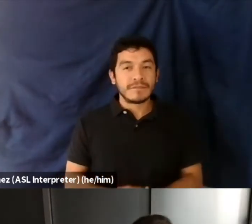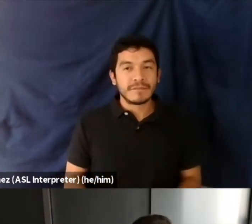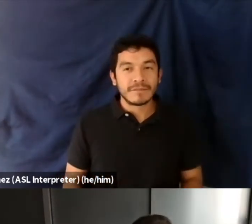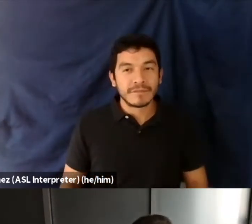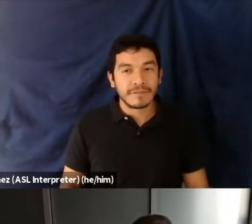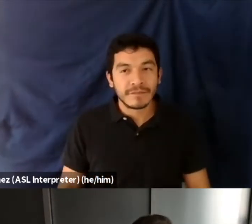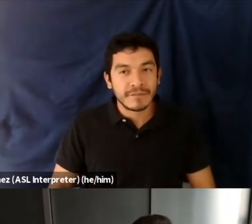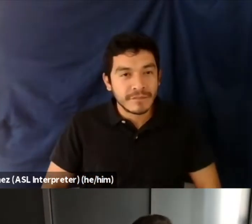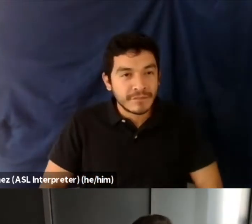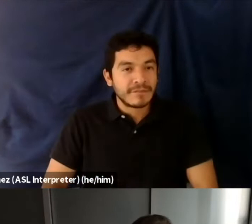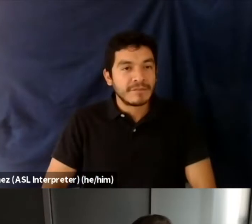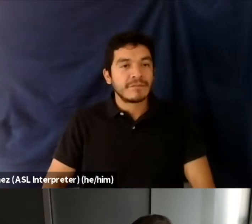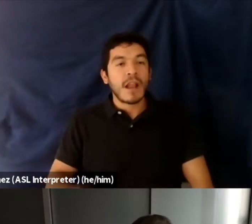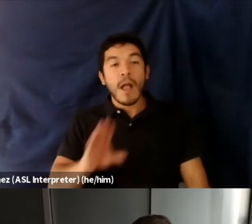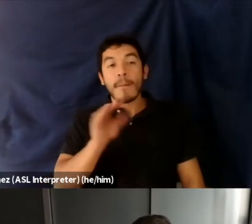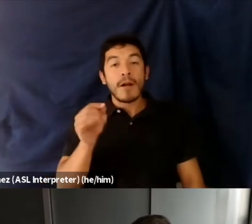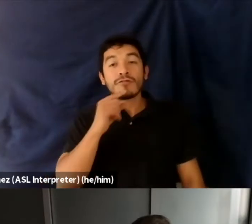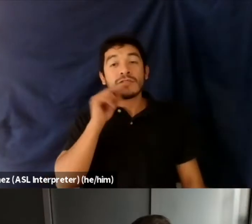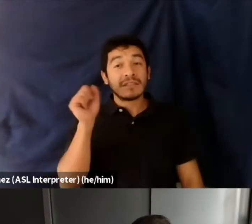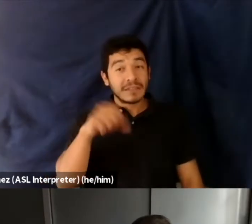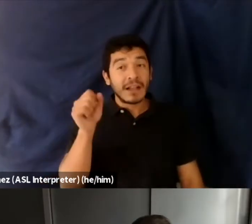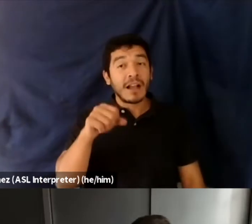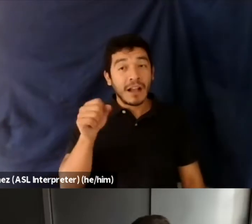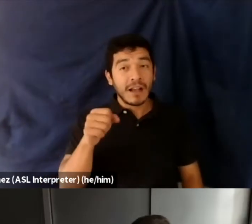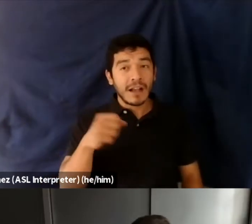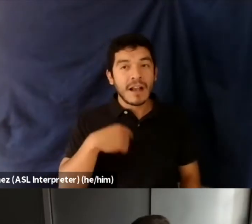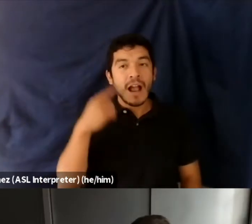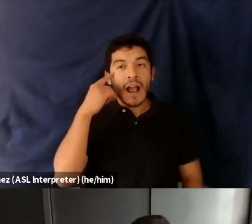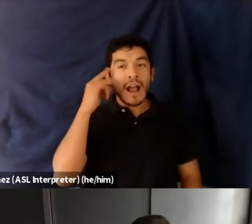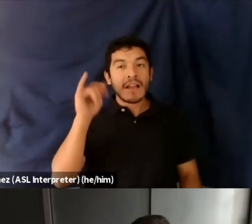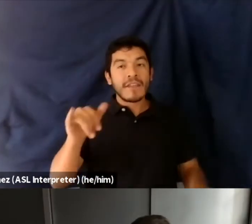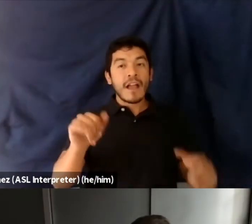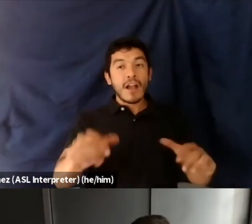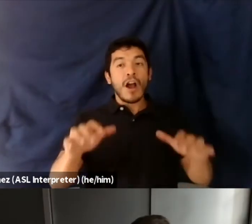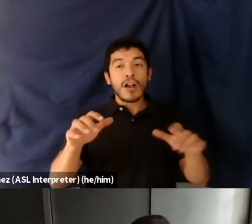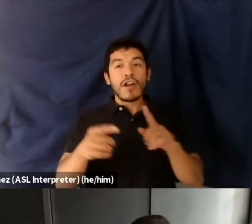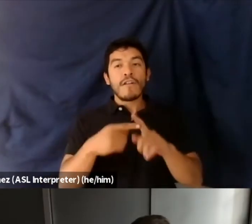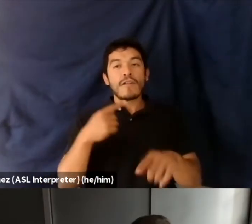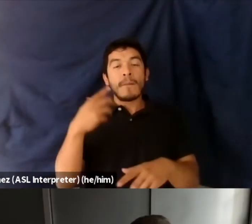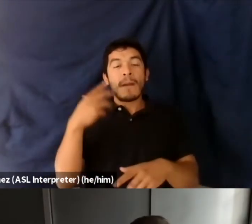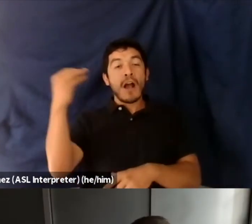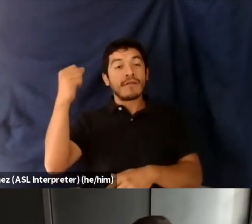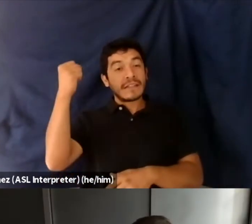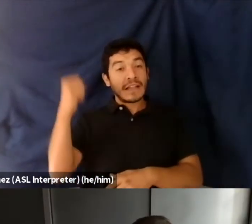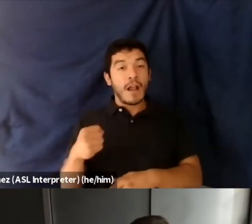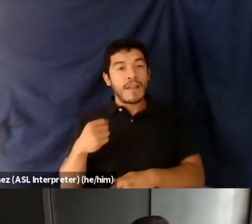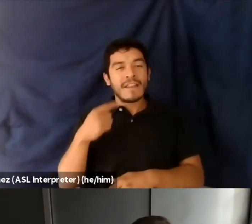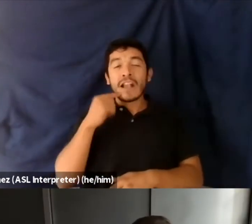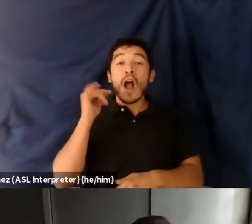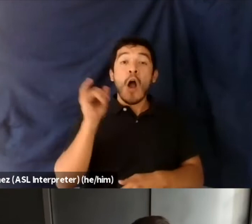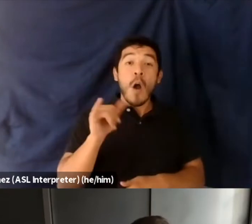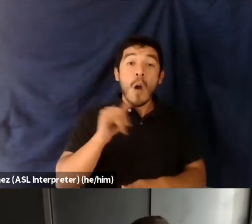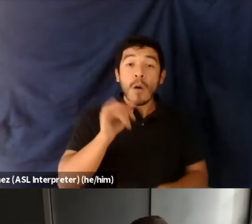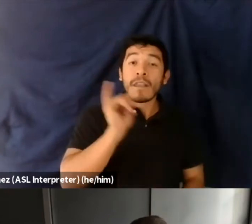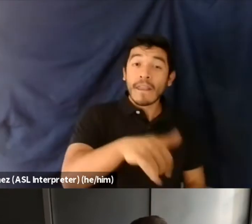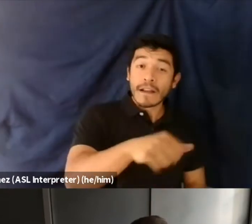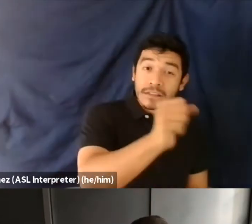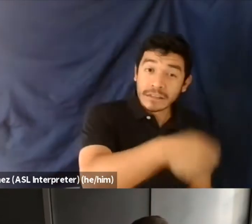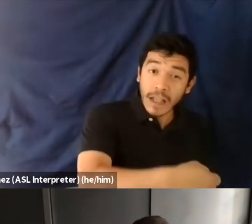Yeah, I think that like audiences from without the south say, oh, that's the south. And like the southerners watch it,